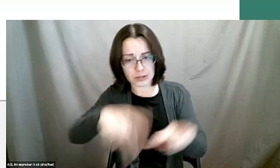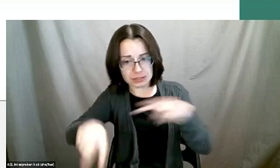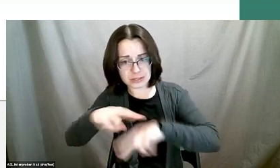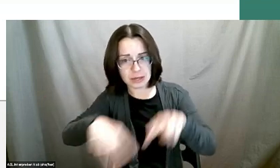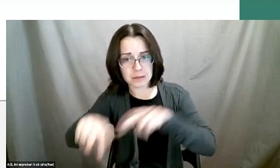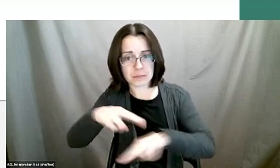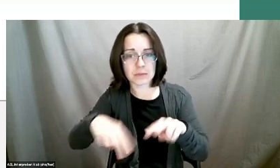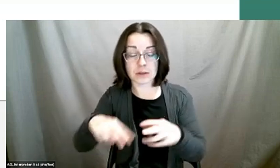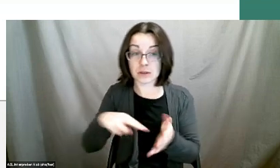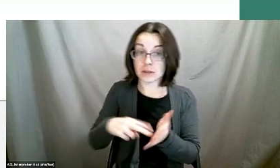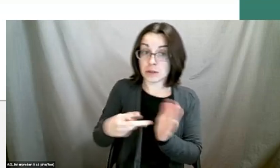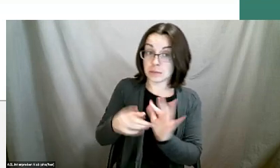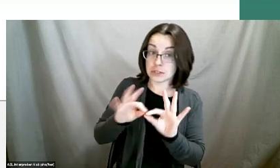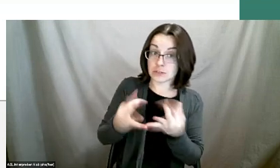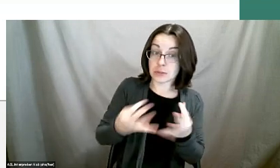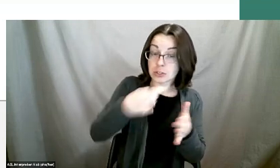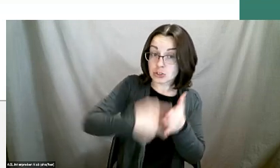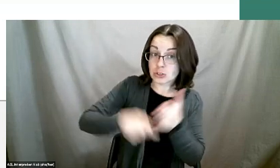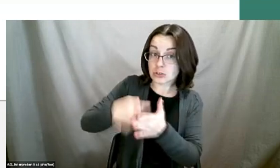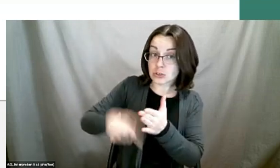is charged for multiple visits?